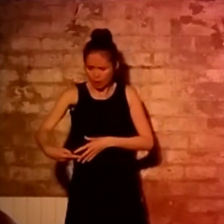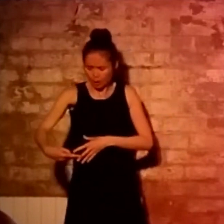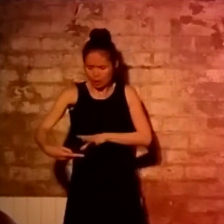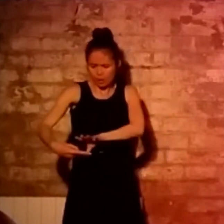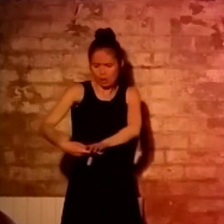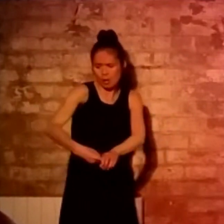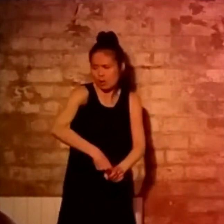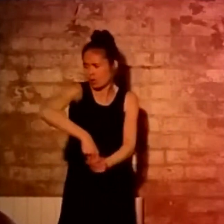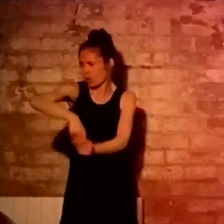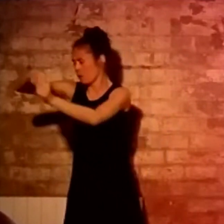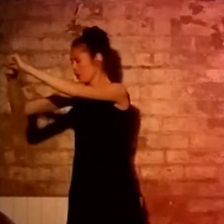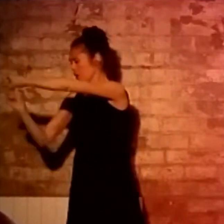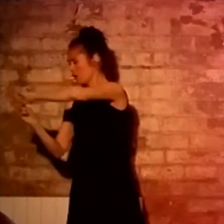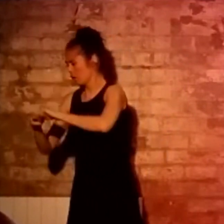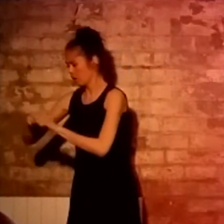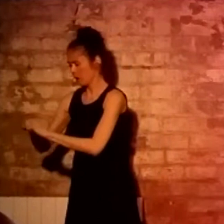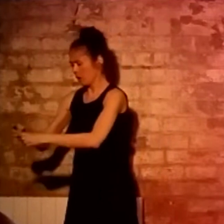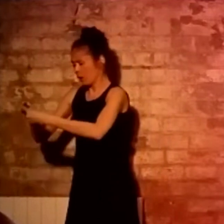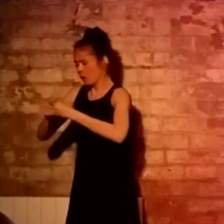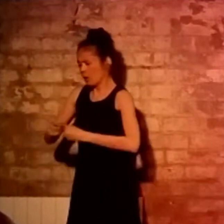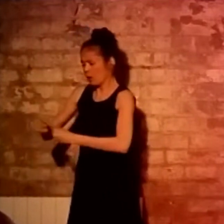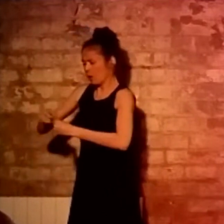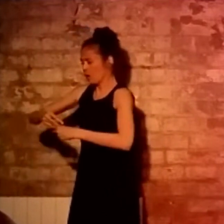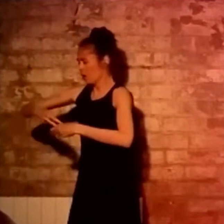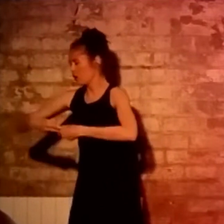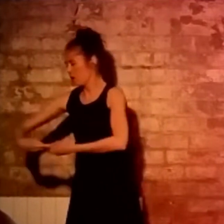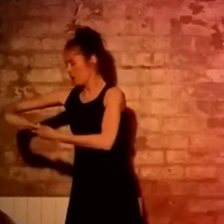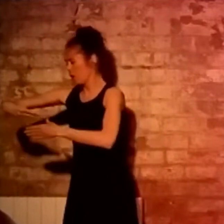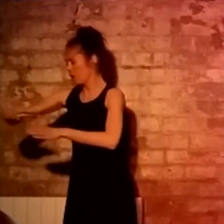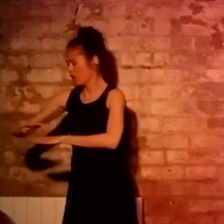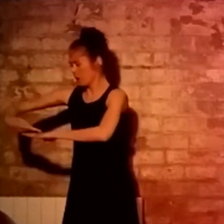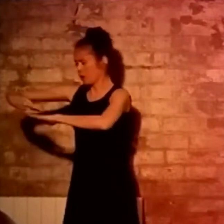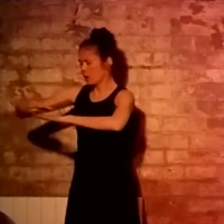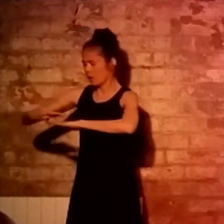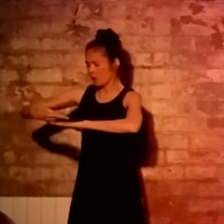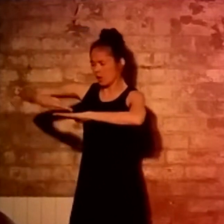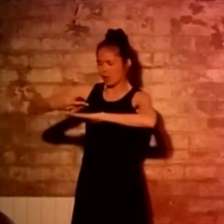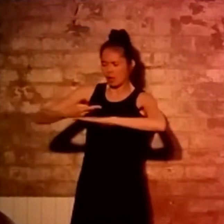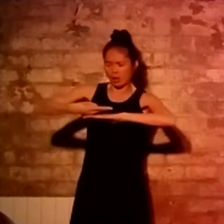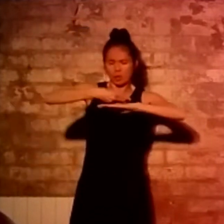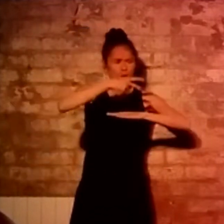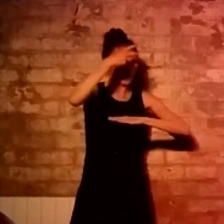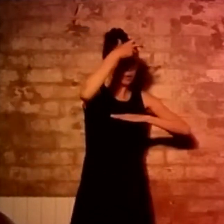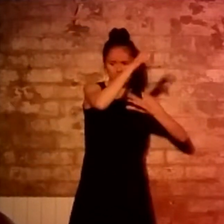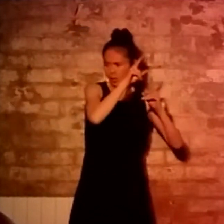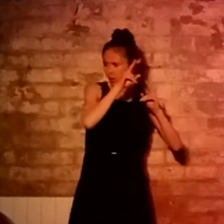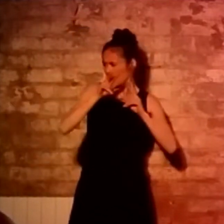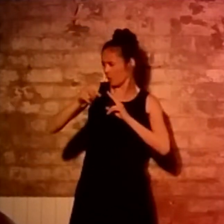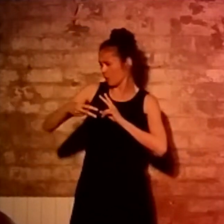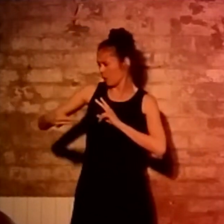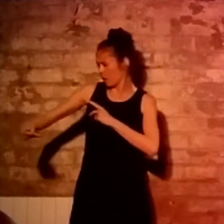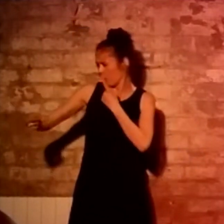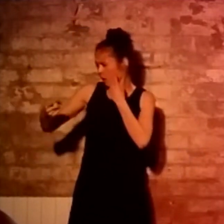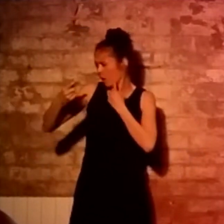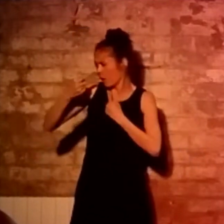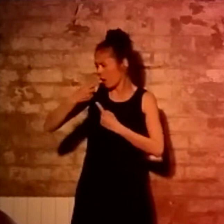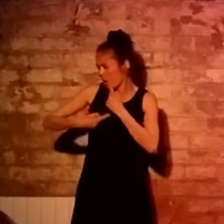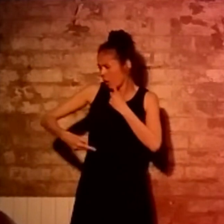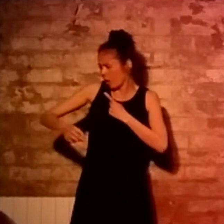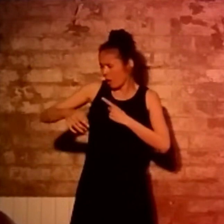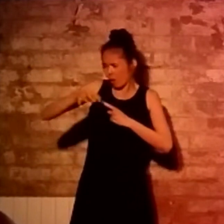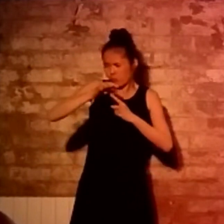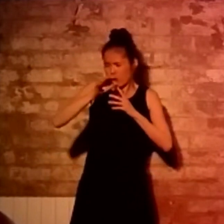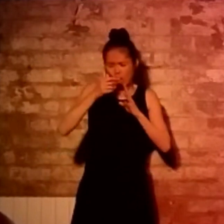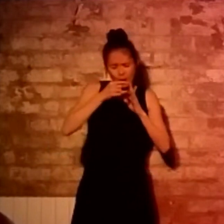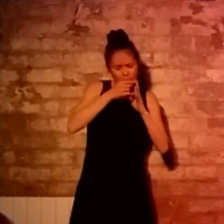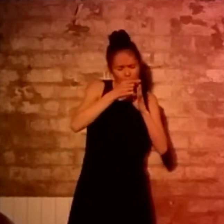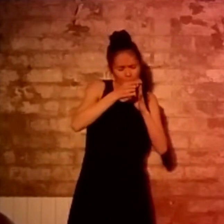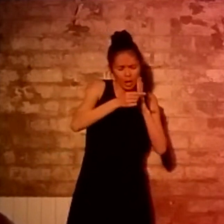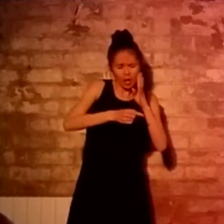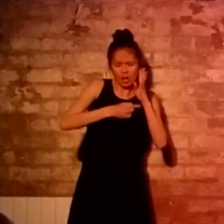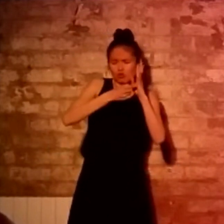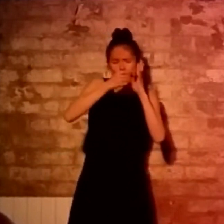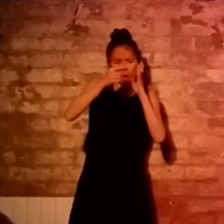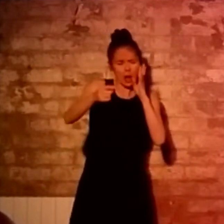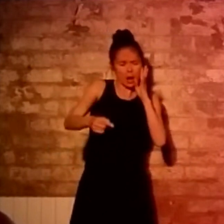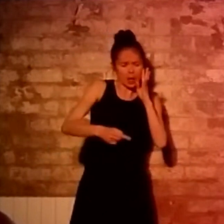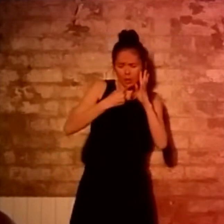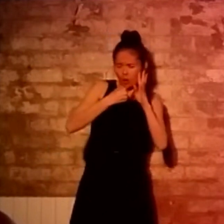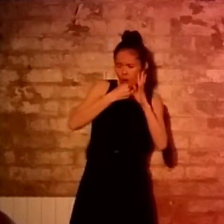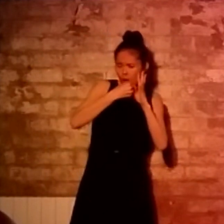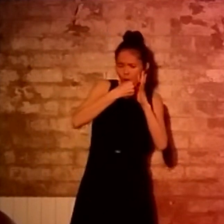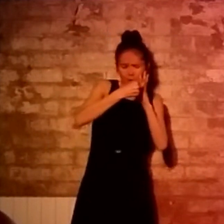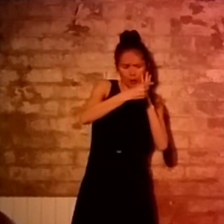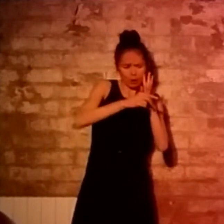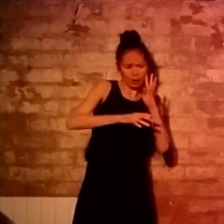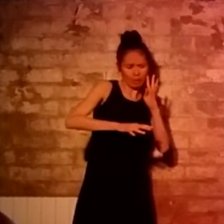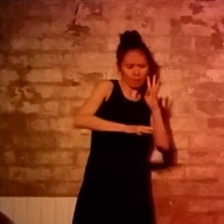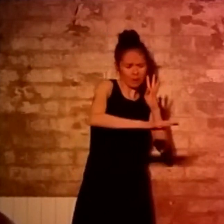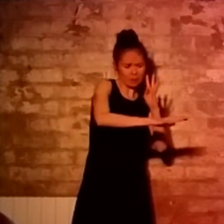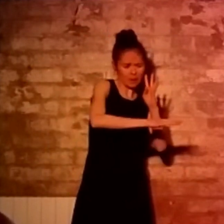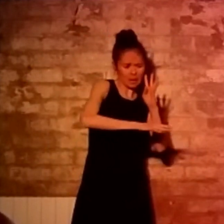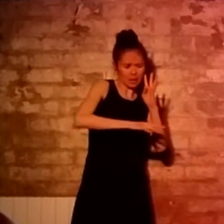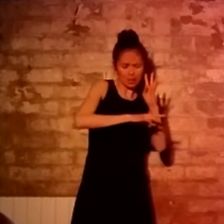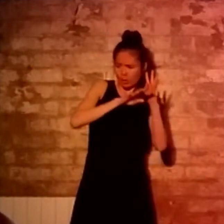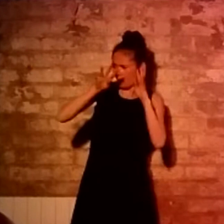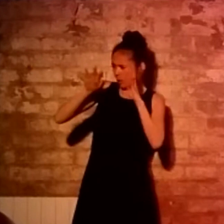Priam wept; as did Paris, Andromache, Troilus, all thy family.